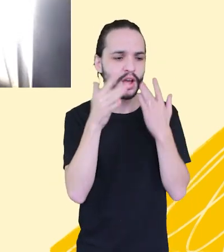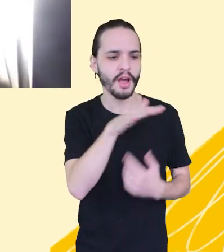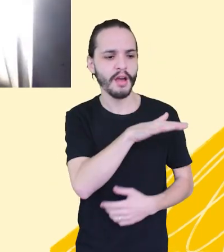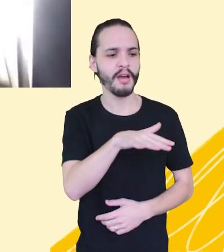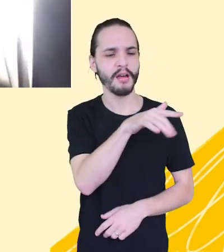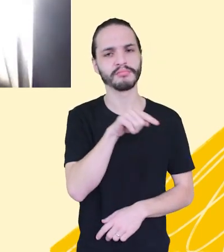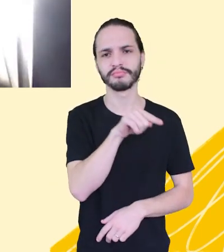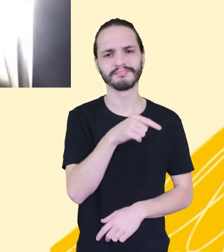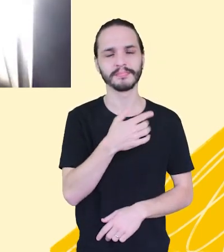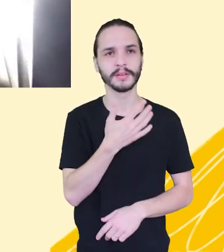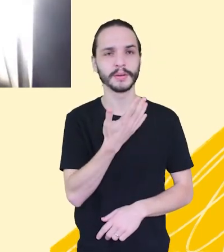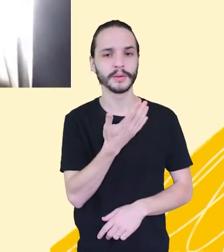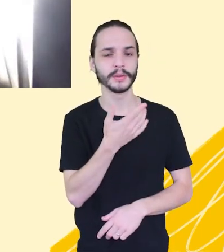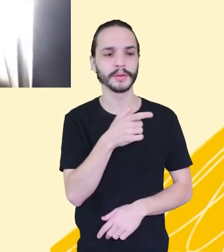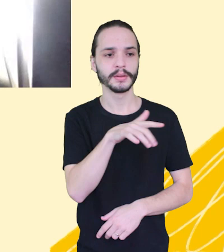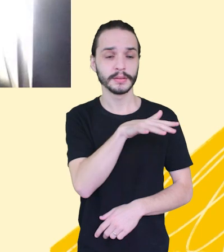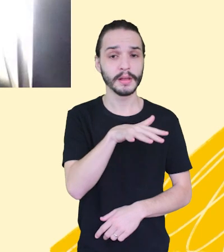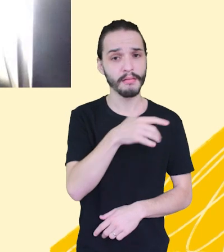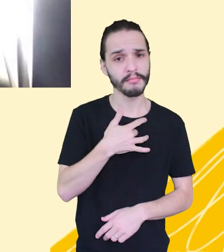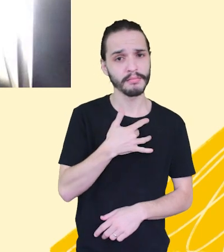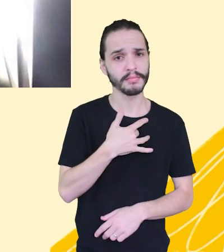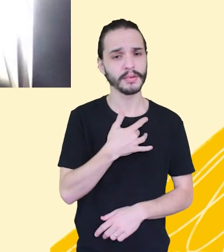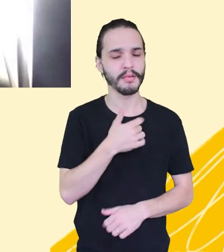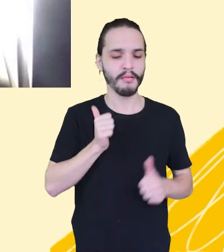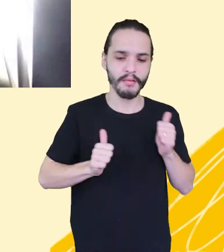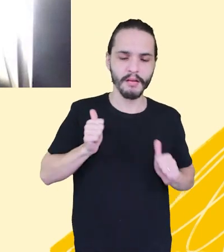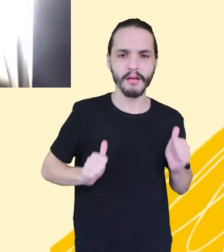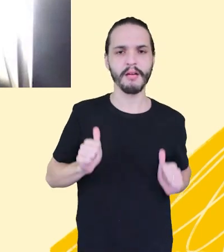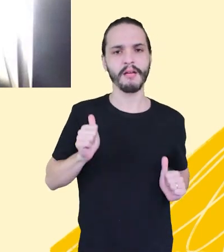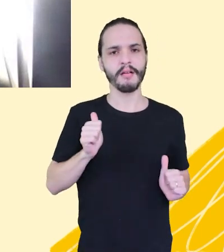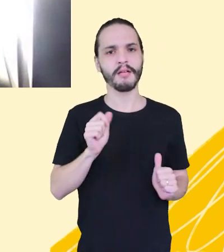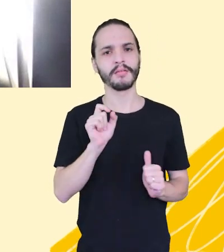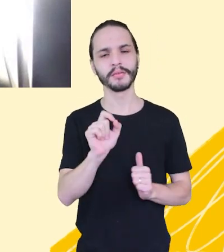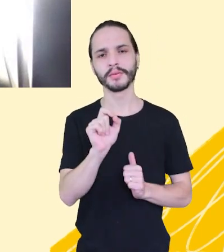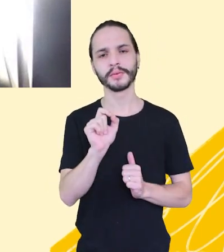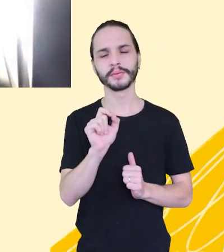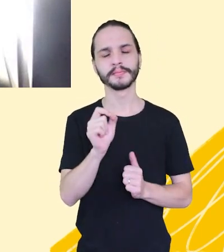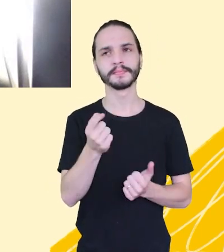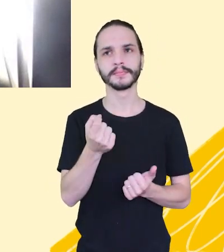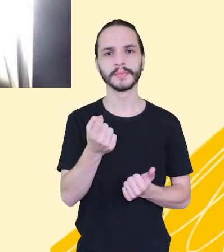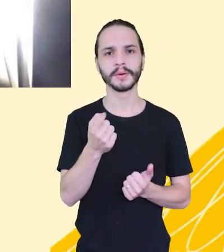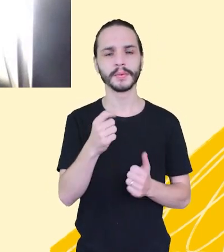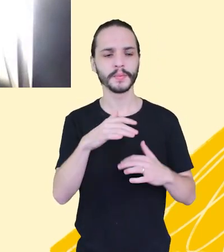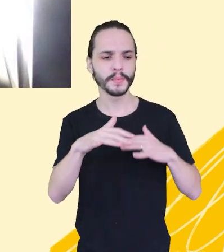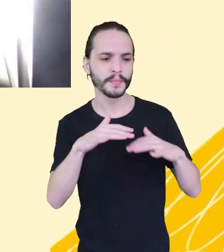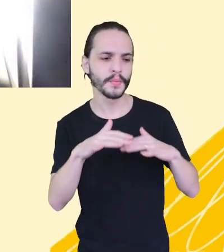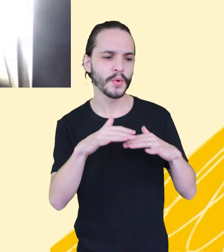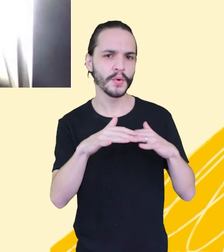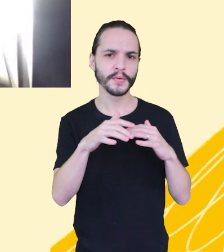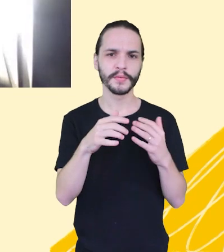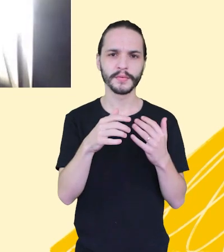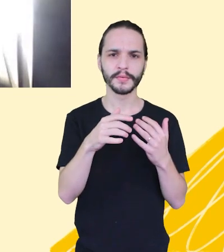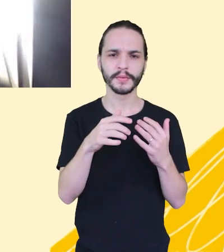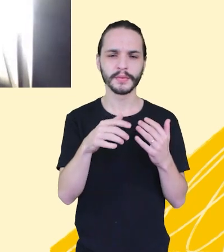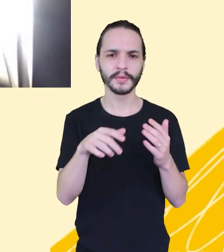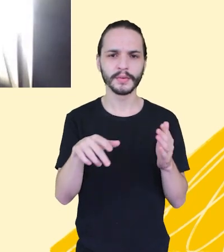I mean, acting and moving in front of someone